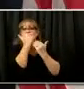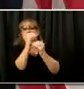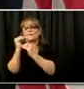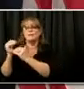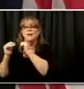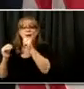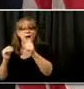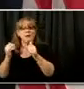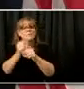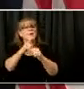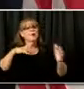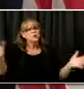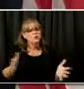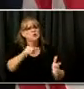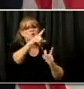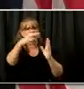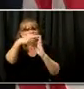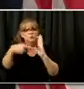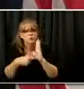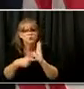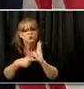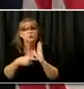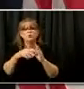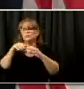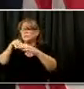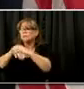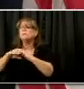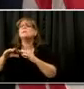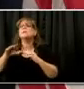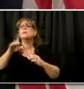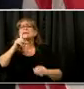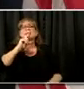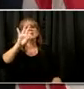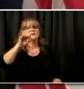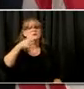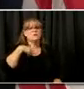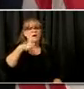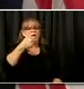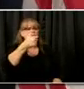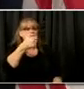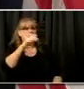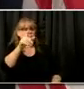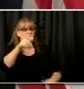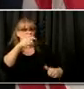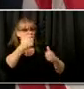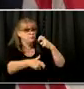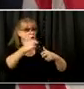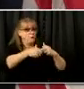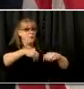community to remove those barriers educators i know many school districts are working hard to